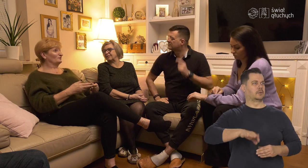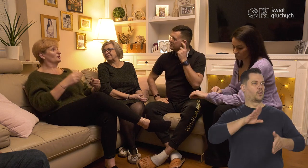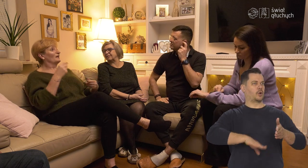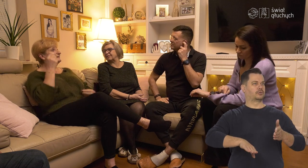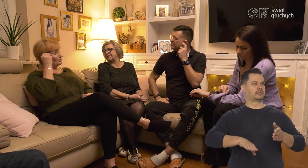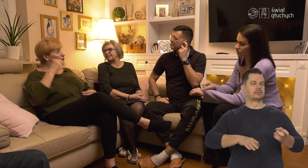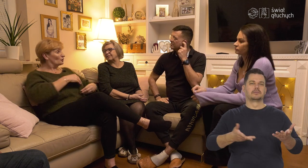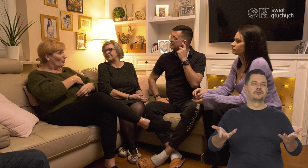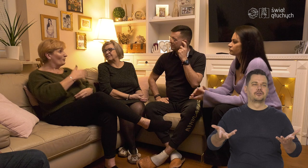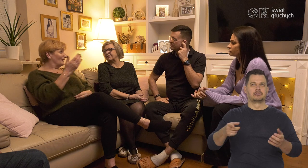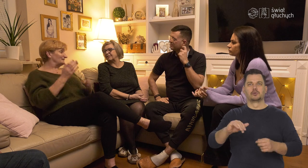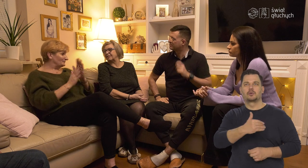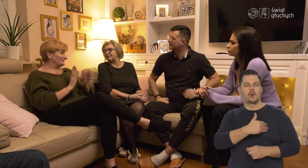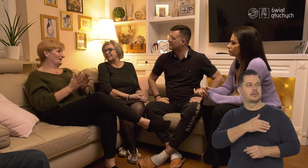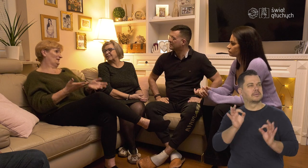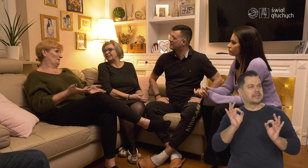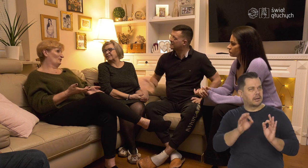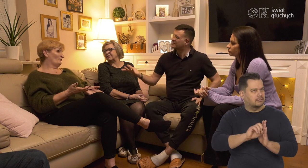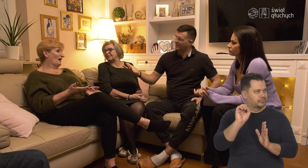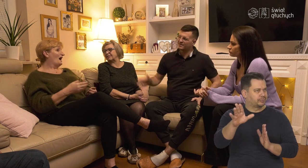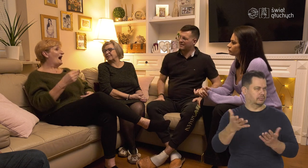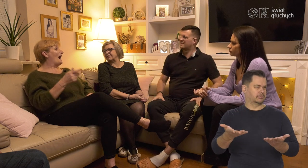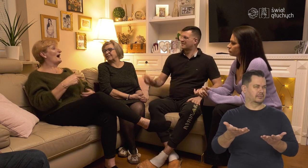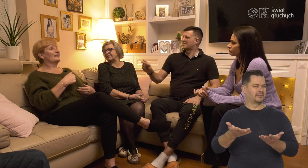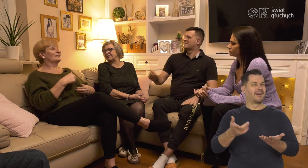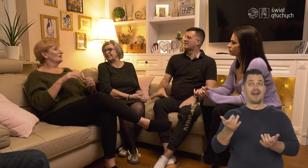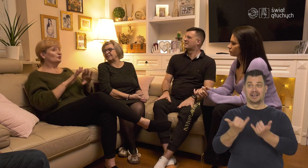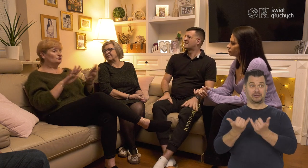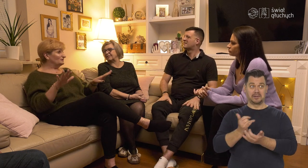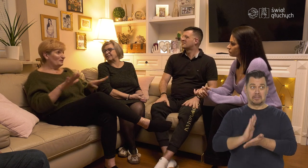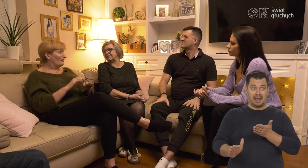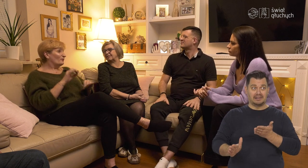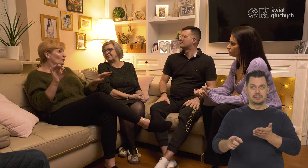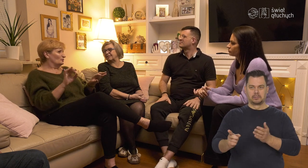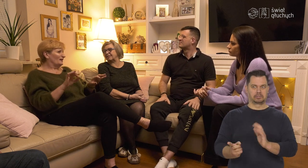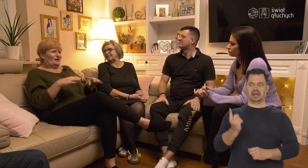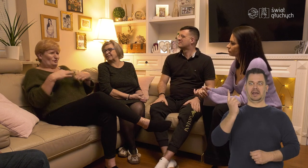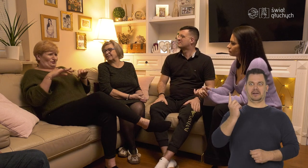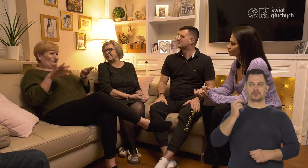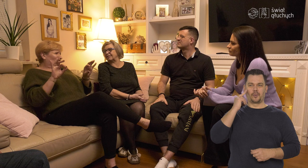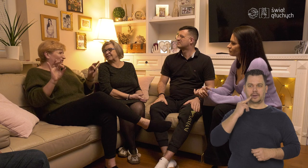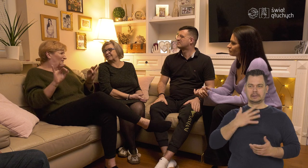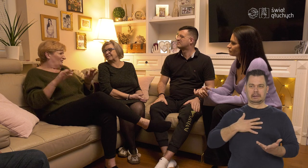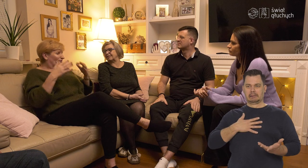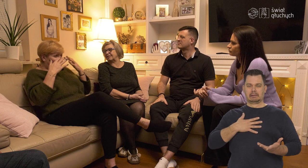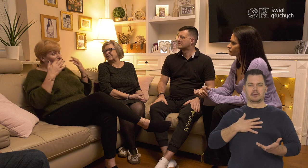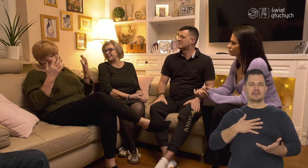for example, there is a special school, sign school. And if someone has no contact with the deaf at all, it will be strange for him.